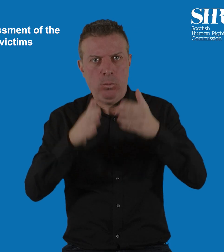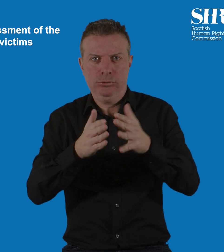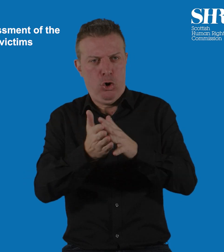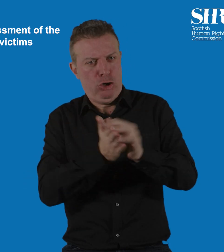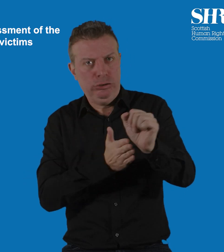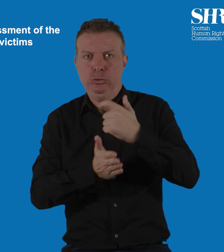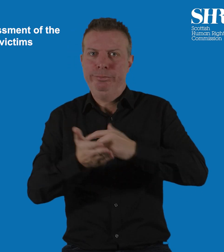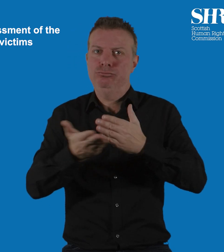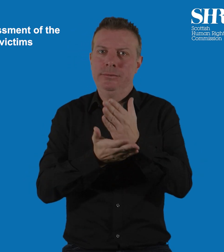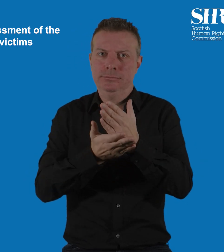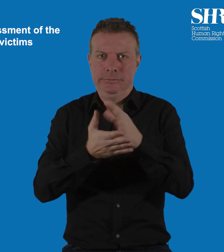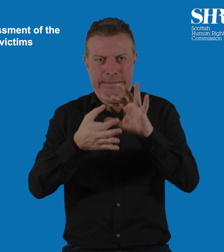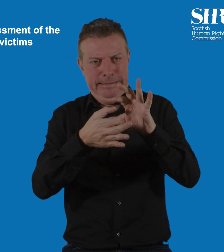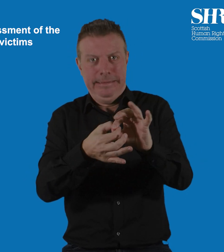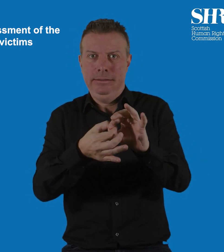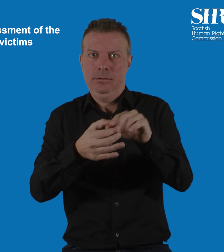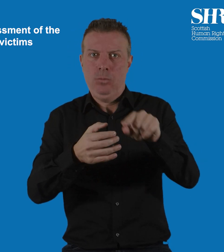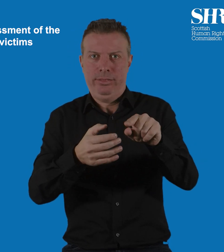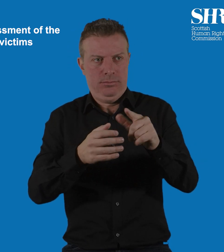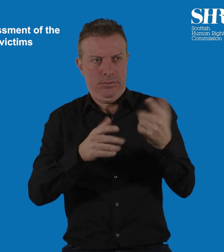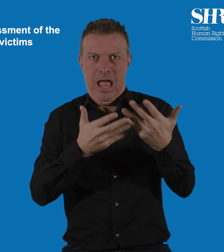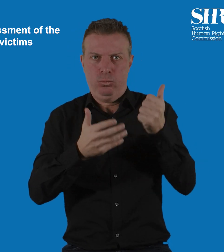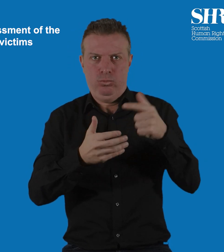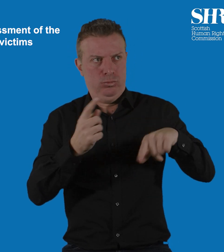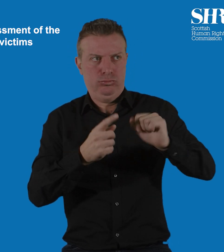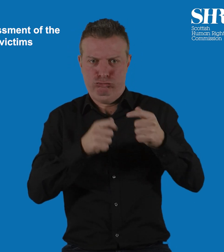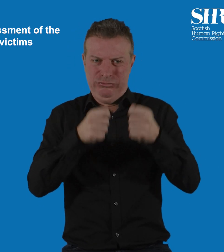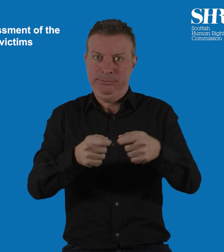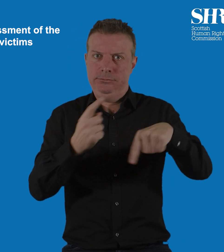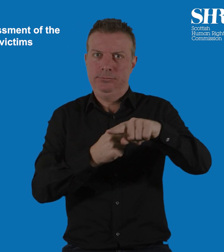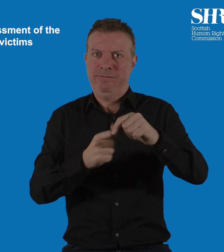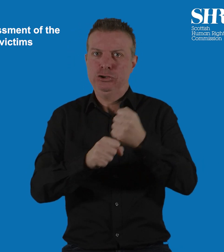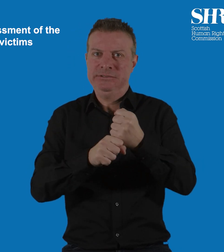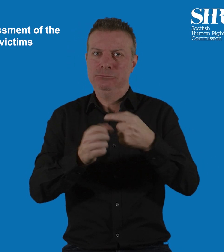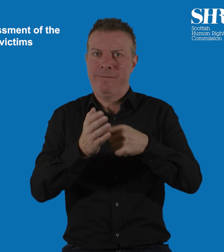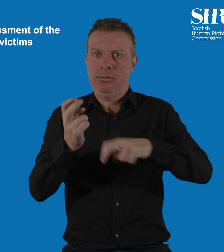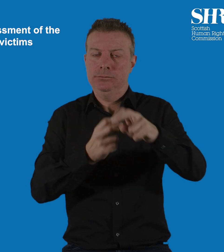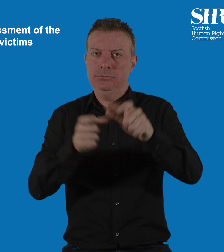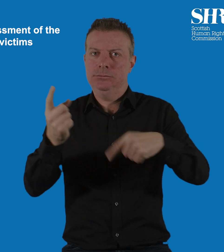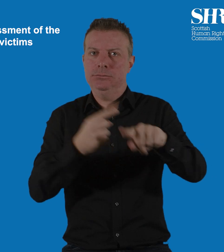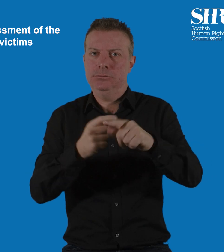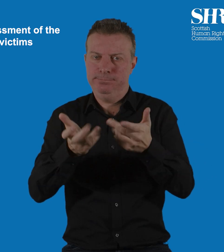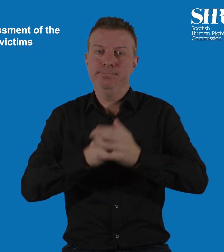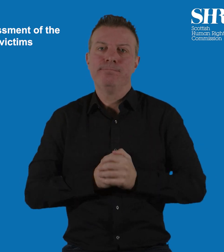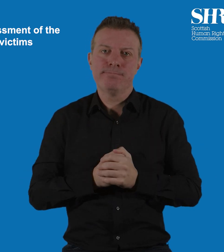focusing on the cultural and human rights issues surrounding the treatment of Gypsy Travellers in Scotland.